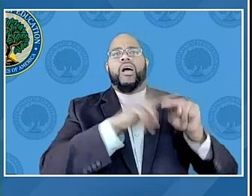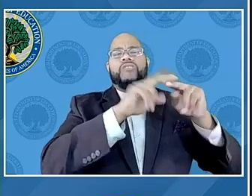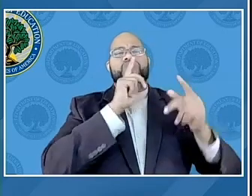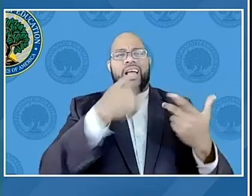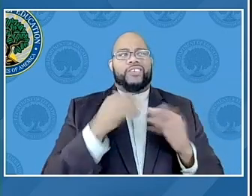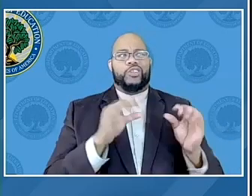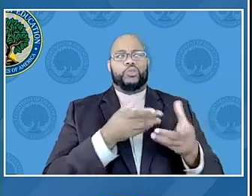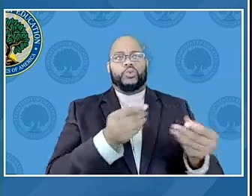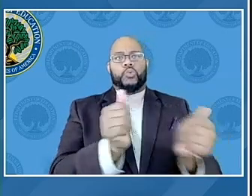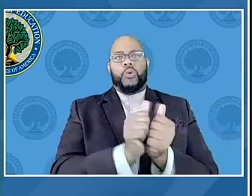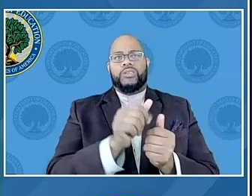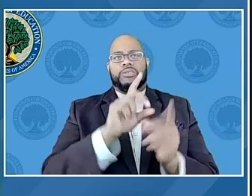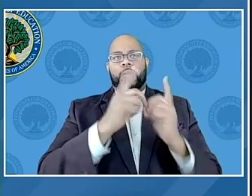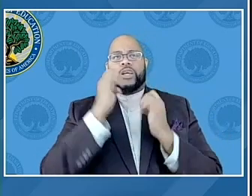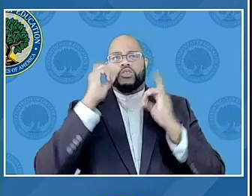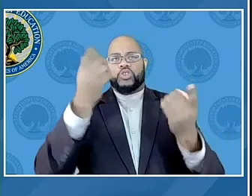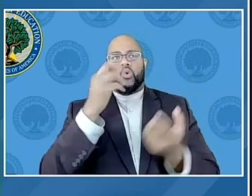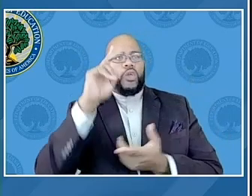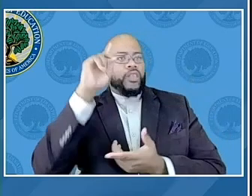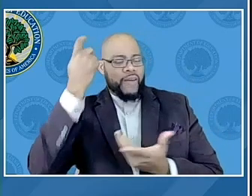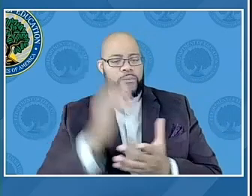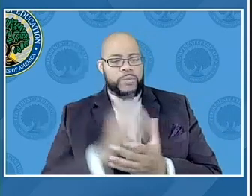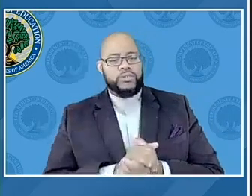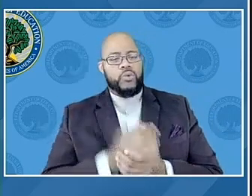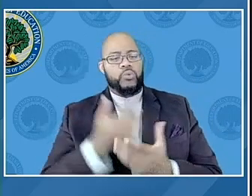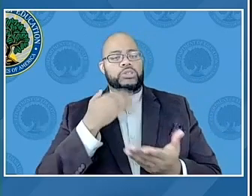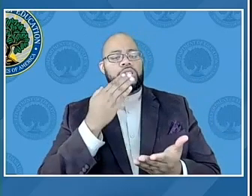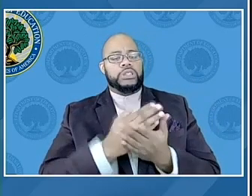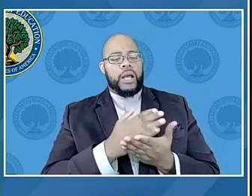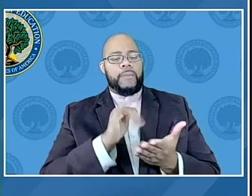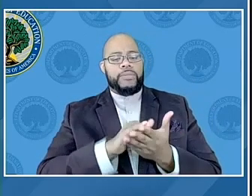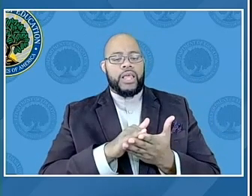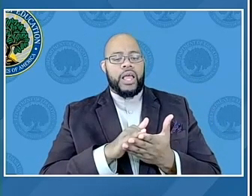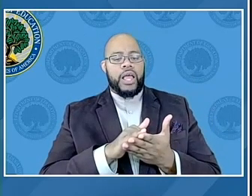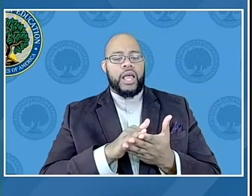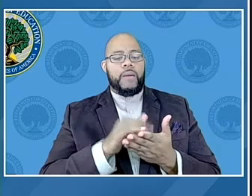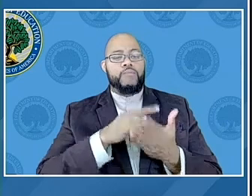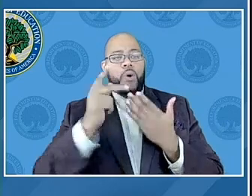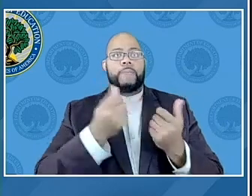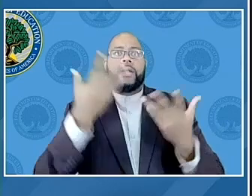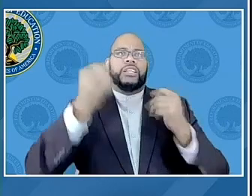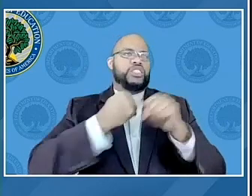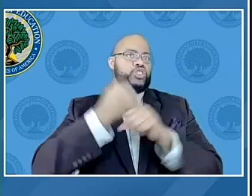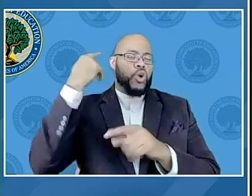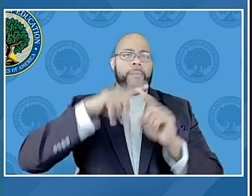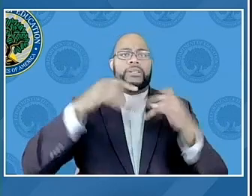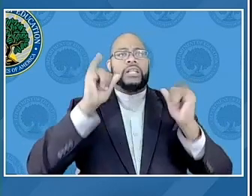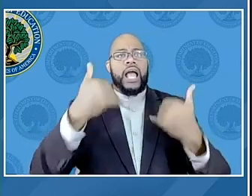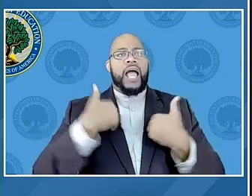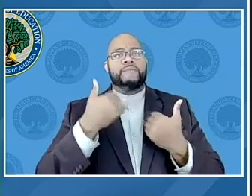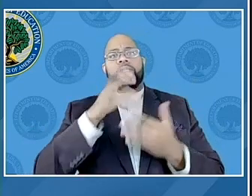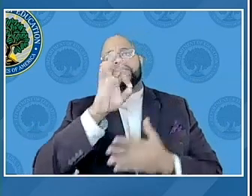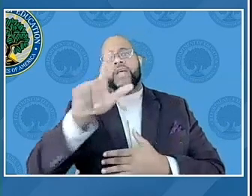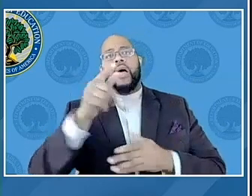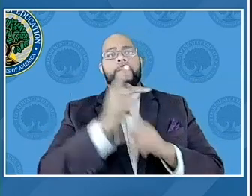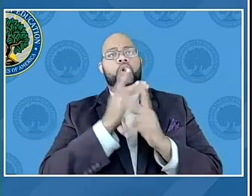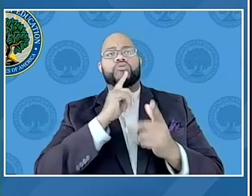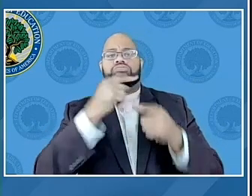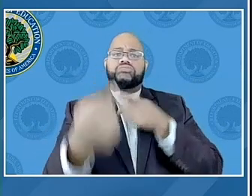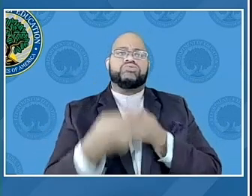Education or the Government. We stopped that program a long time ago, but there are still many, many, many FFEL borrowers out there who are struggling with the weight of their loans. So that's on